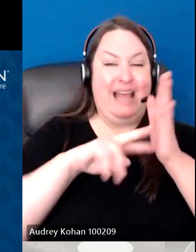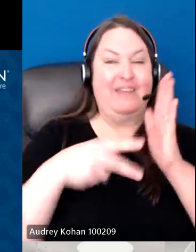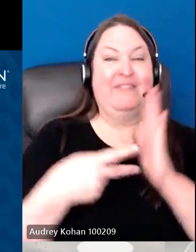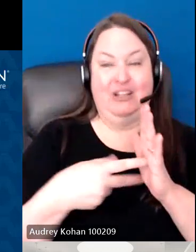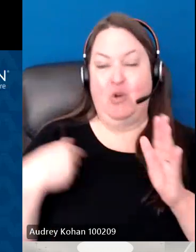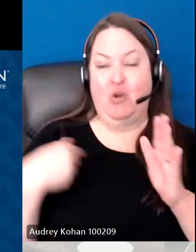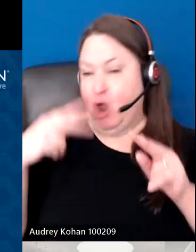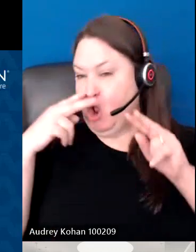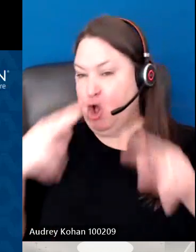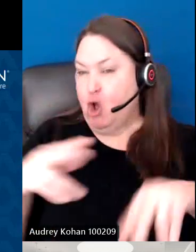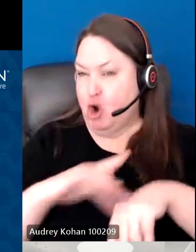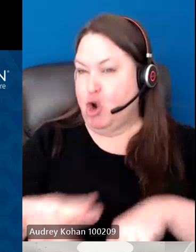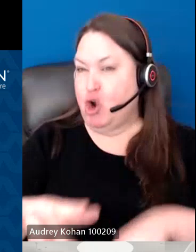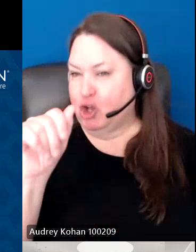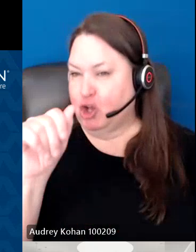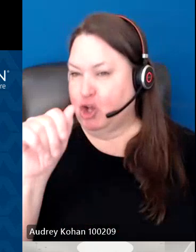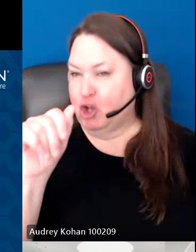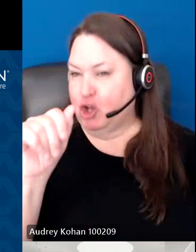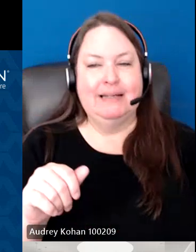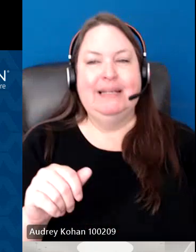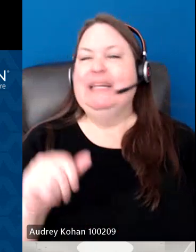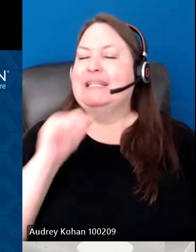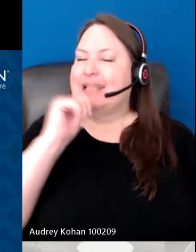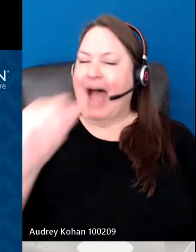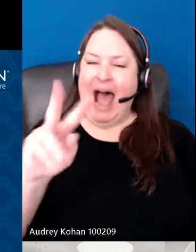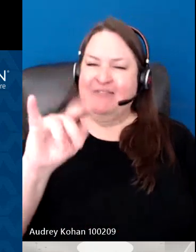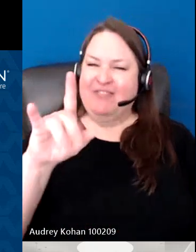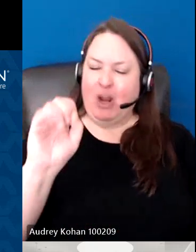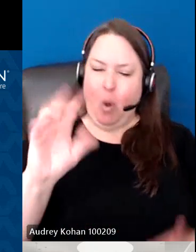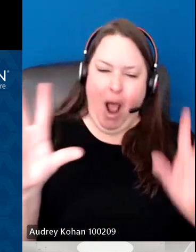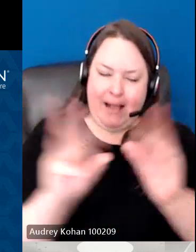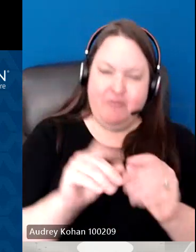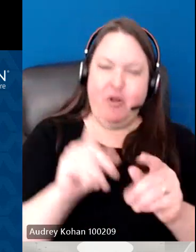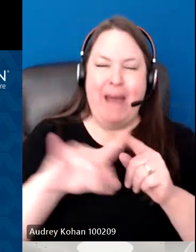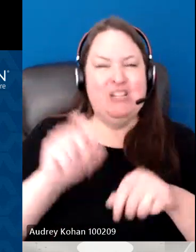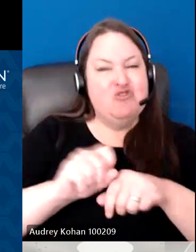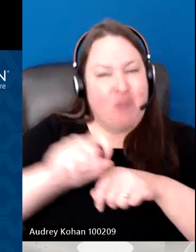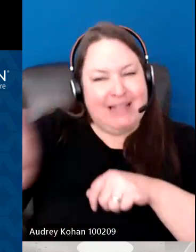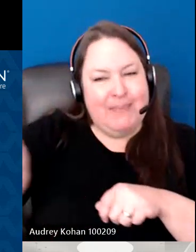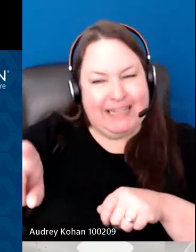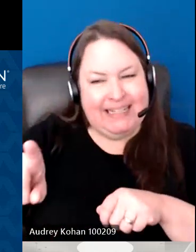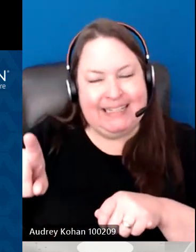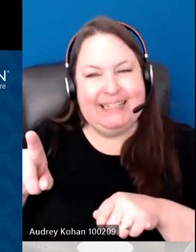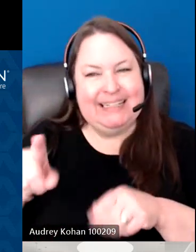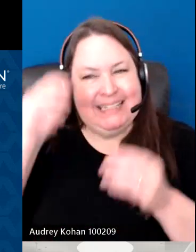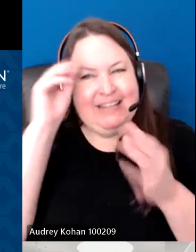at earlier it's not video conferencing but it's transmitting um you know uh information wirelessly